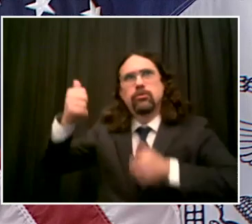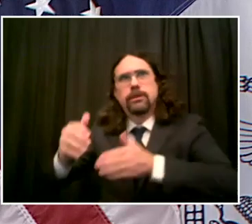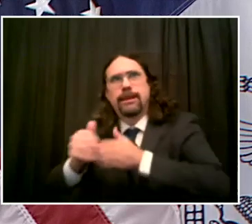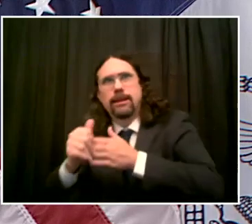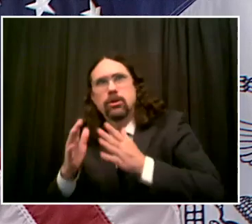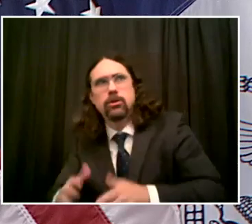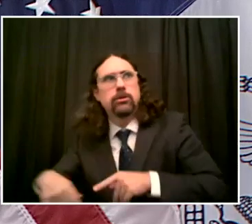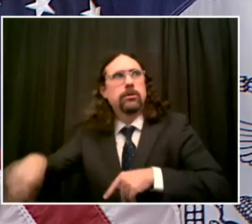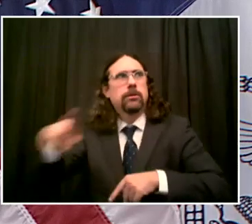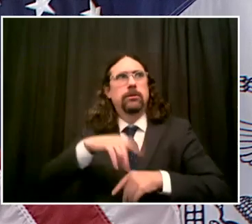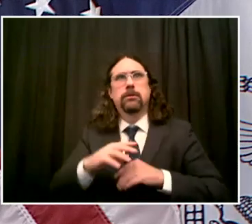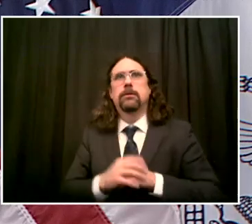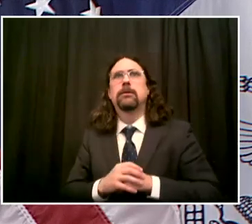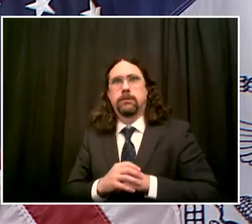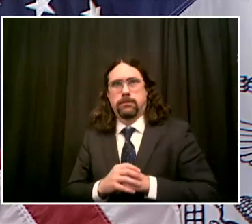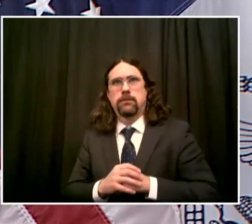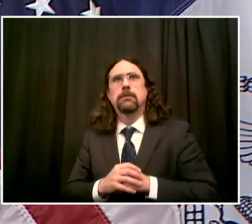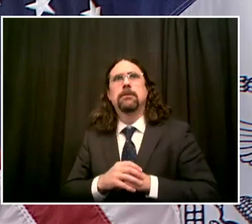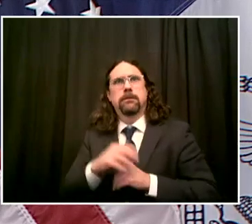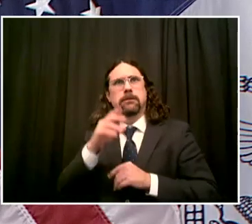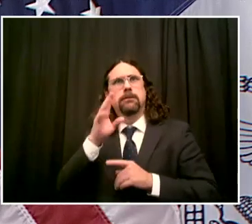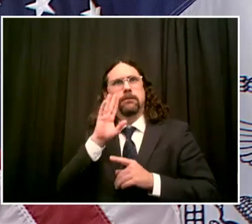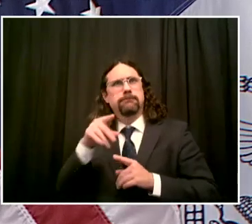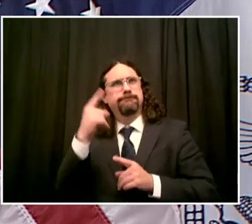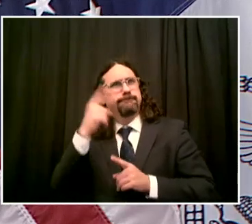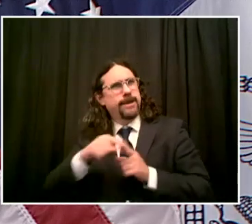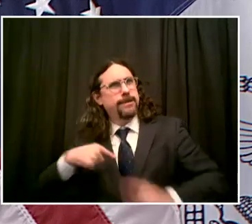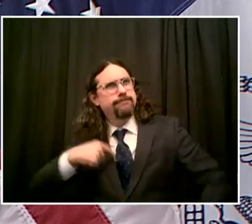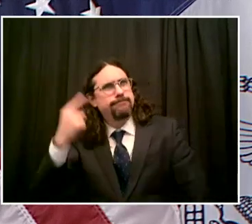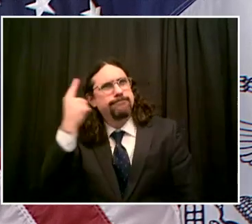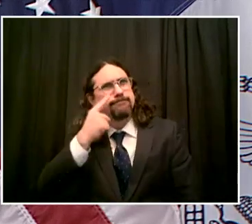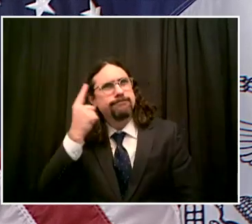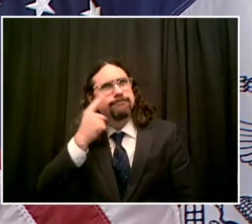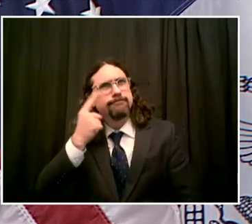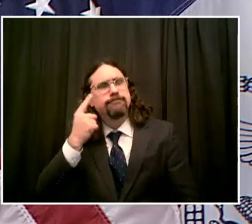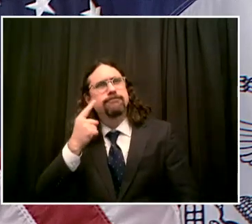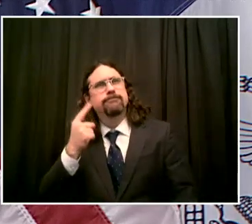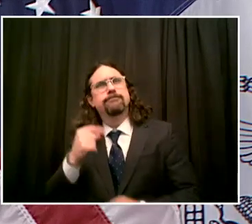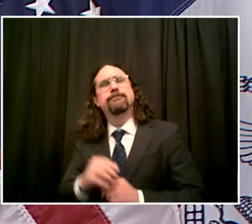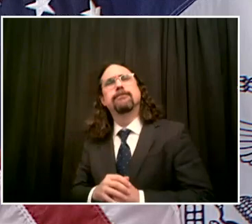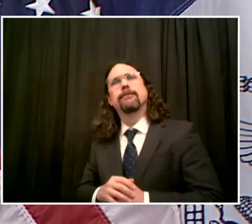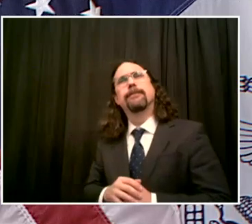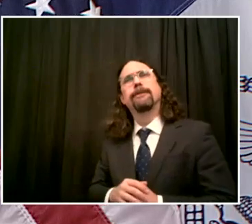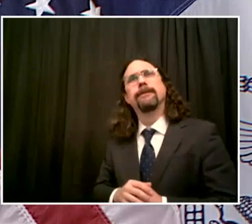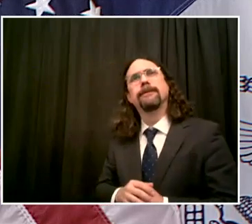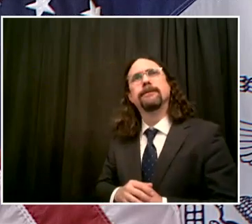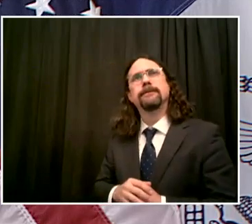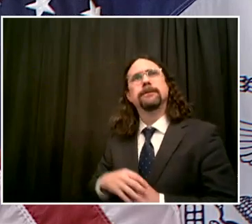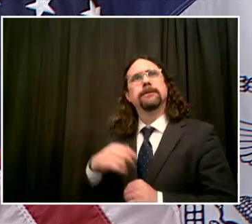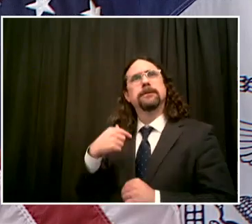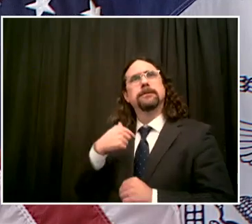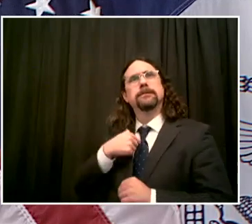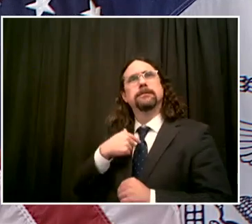DENOUNCE THLE OIOTNG AND TOOK OFFENSE TO THE IDEA TRHEE WAS LOOTING BUT FROM SOME OF THESE